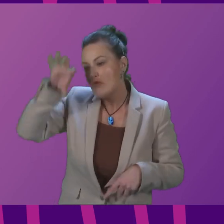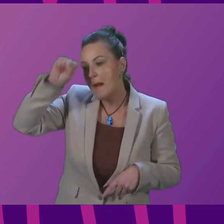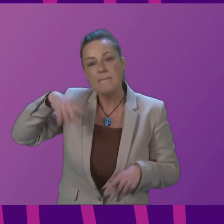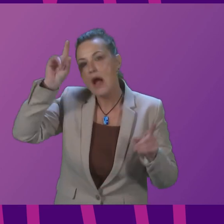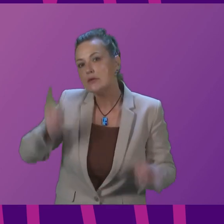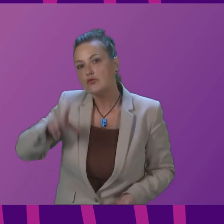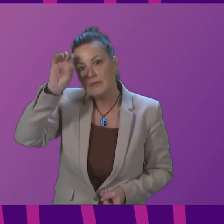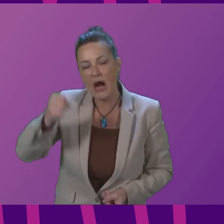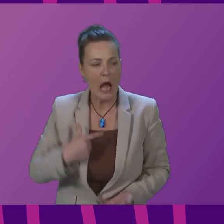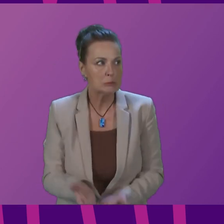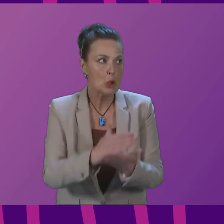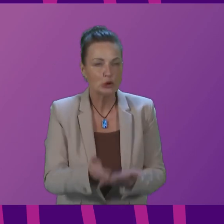know,” “She’s not sure.”